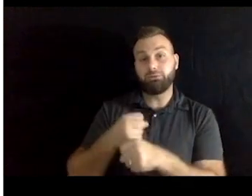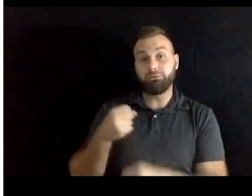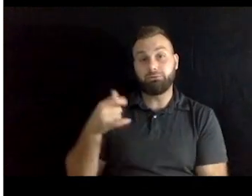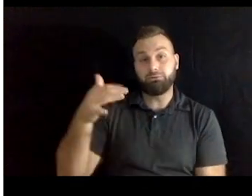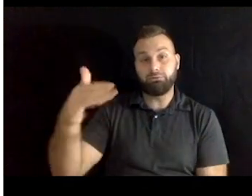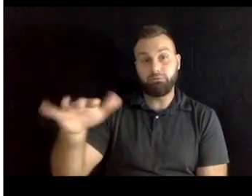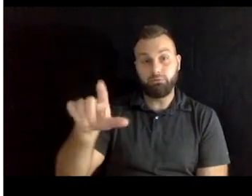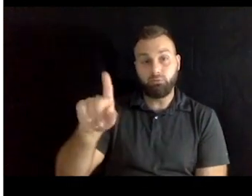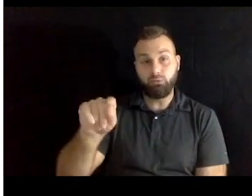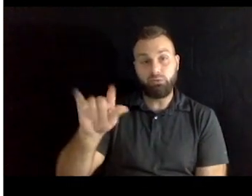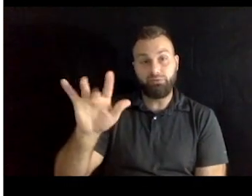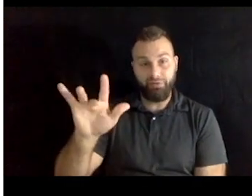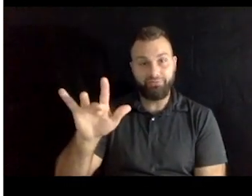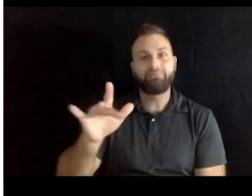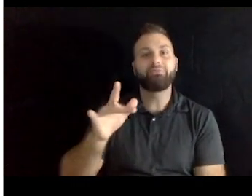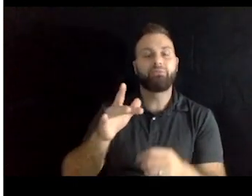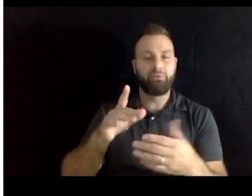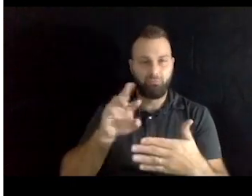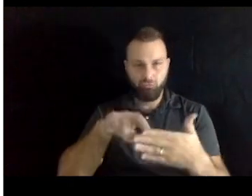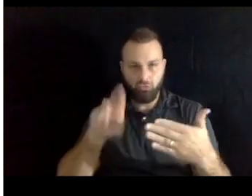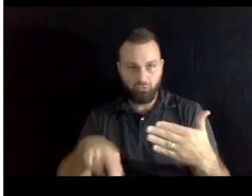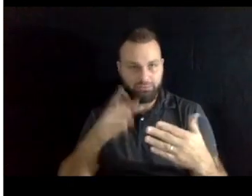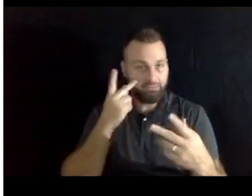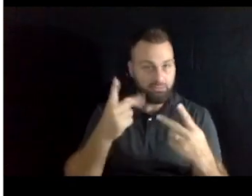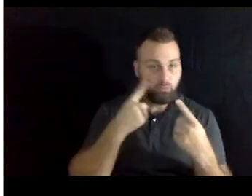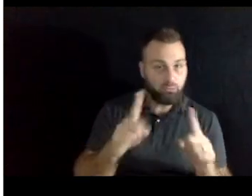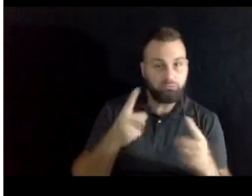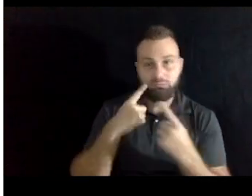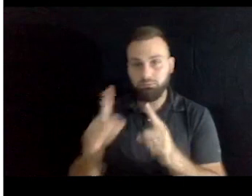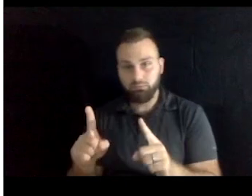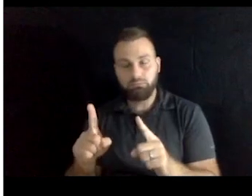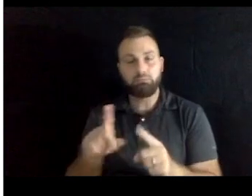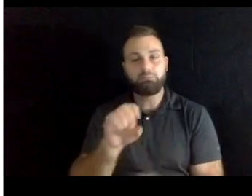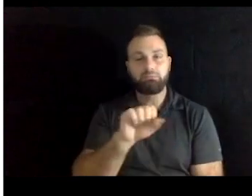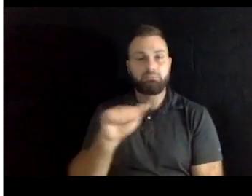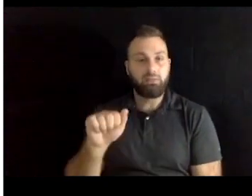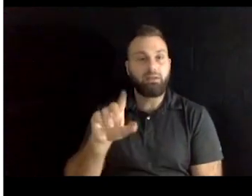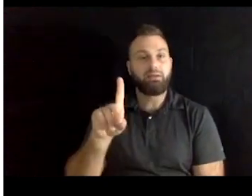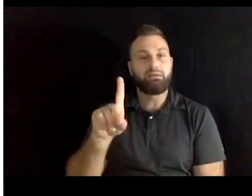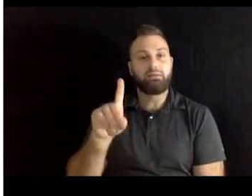Social Security Administration, but also the Department of Labor.